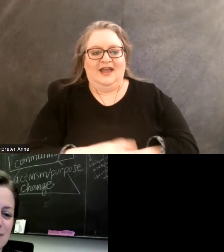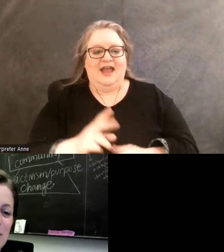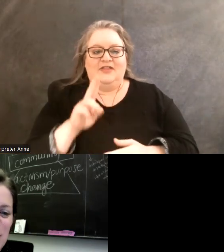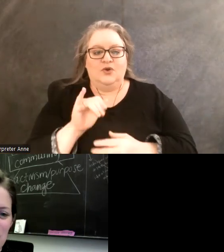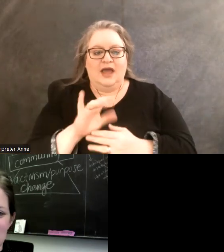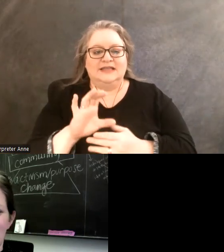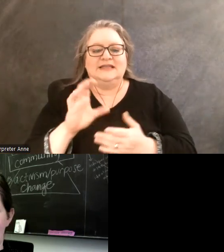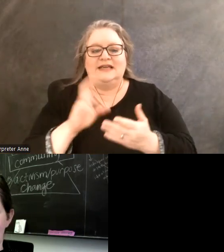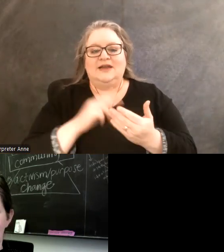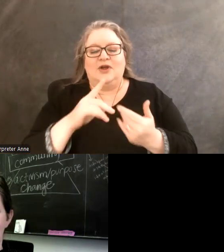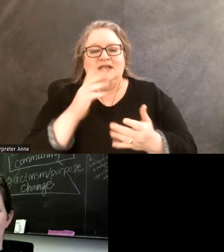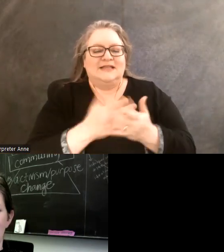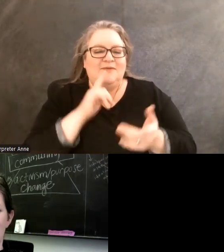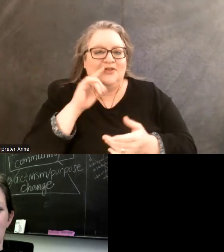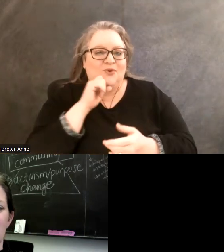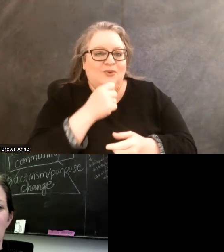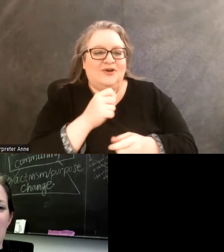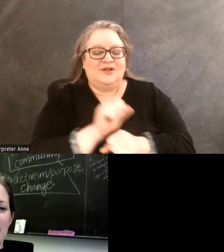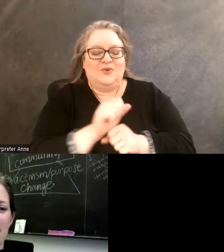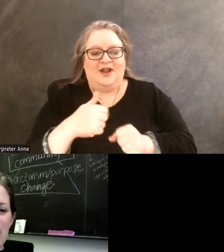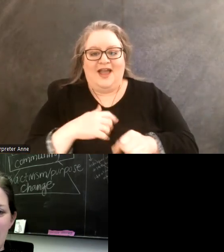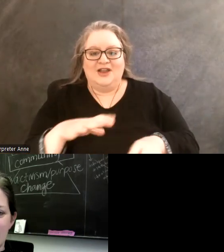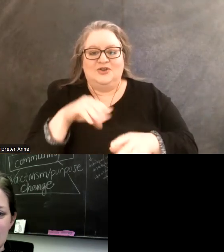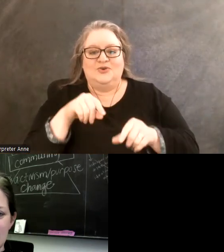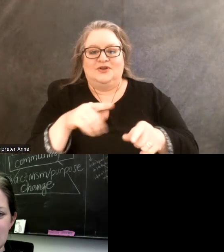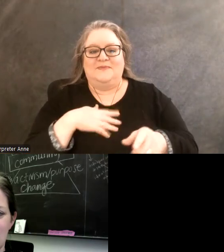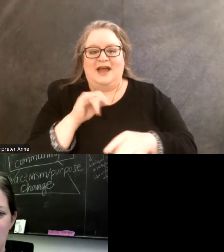some of the coolest work I get to do in my job. The idea is to